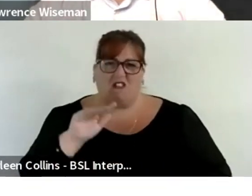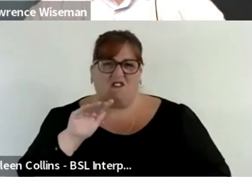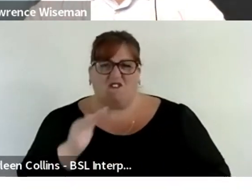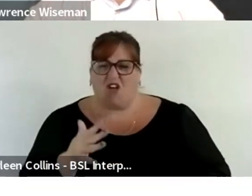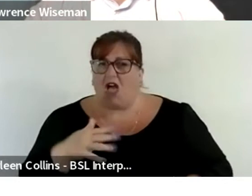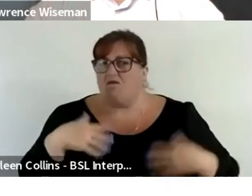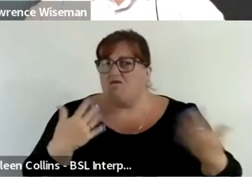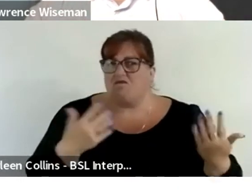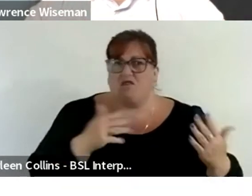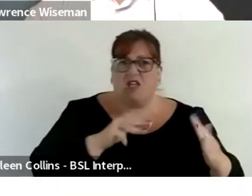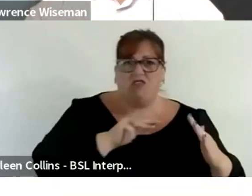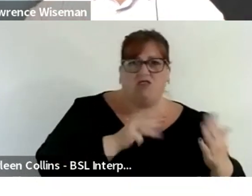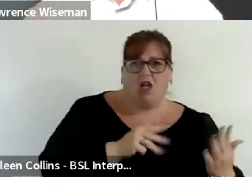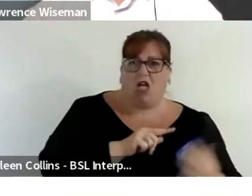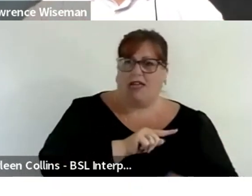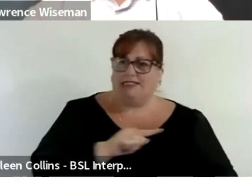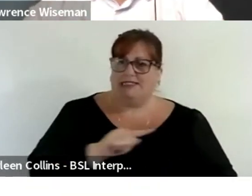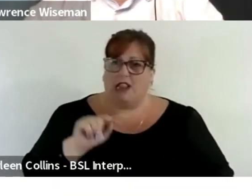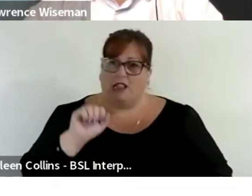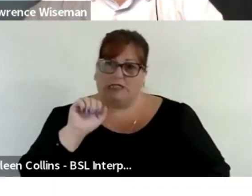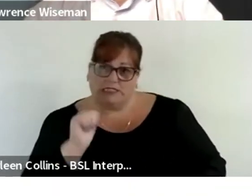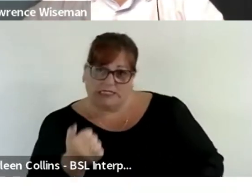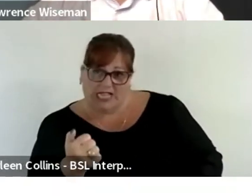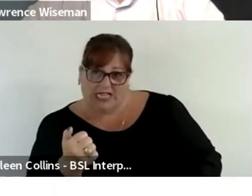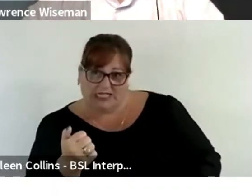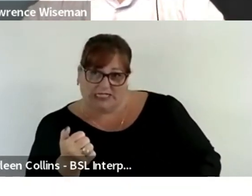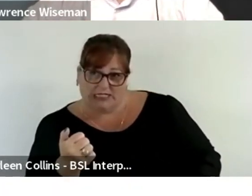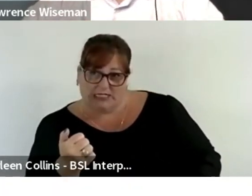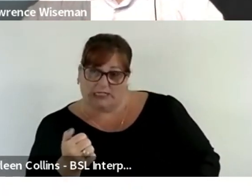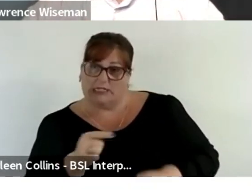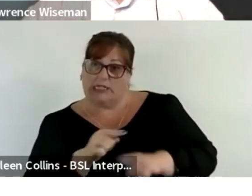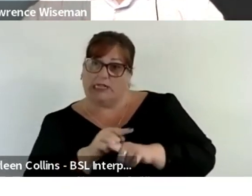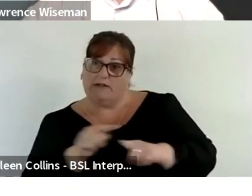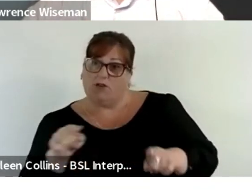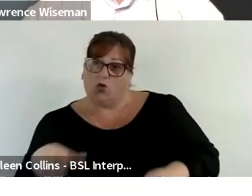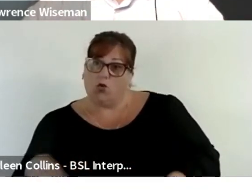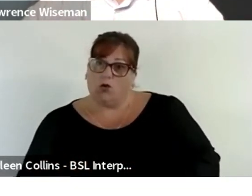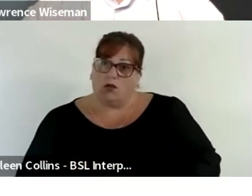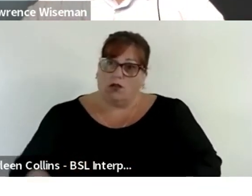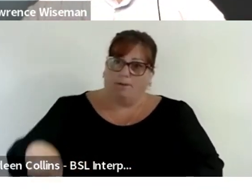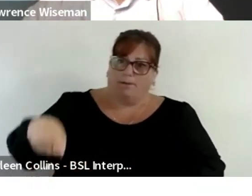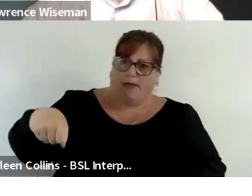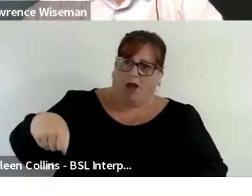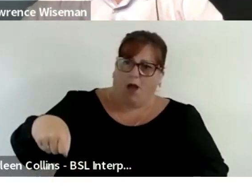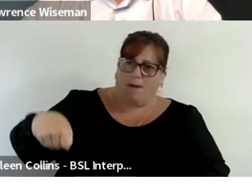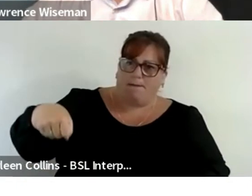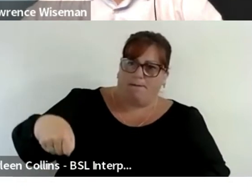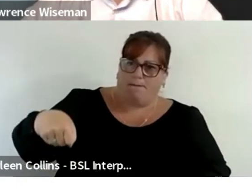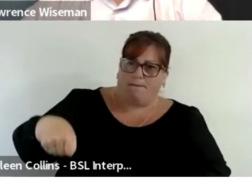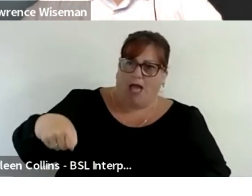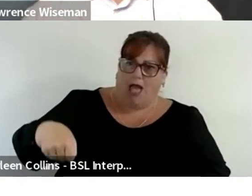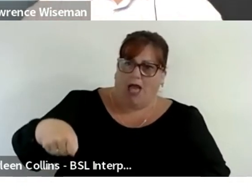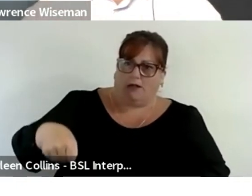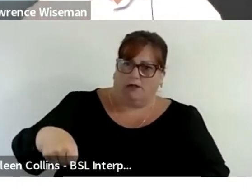with your desk with your bag at a time other than that you would get some really quite uncomfortable comments.